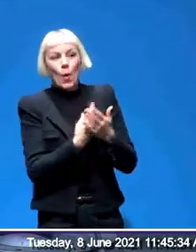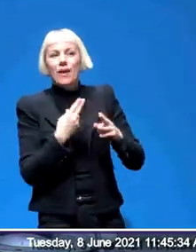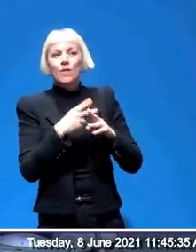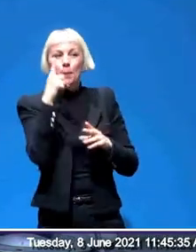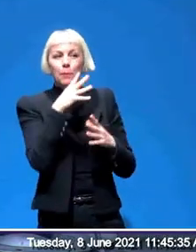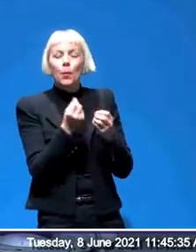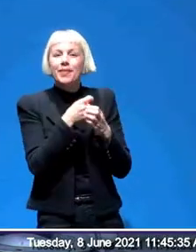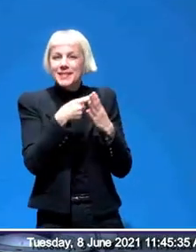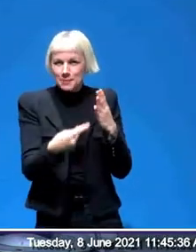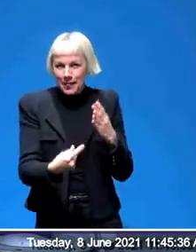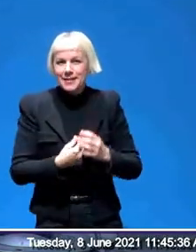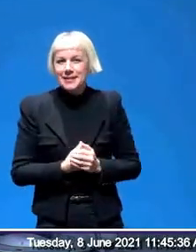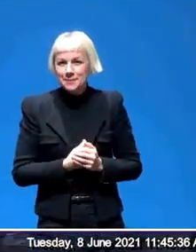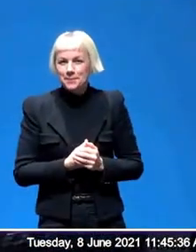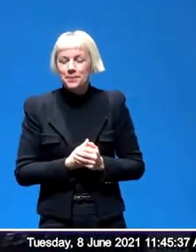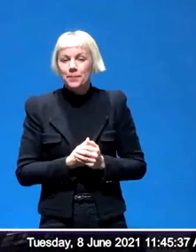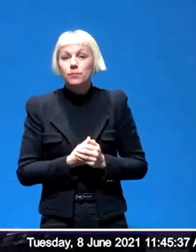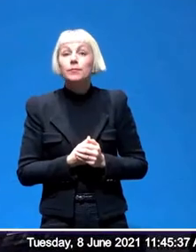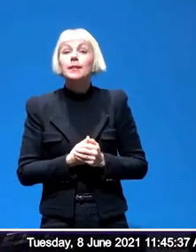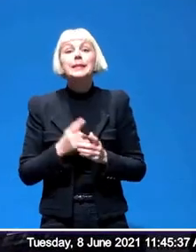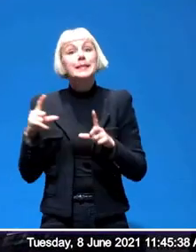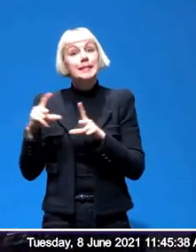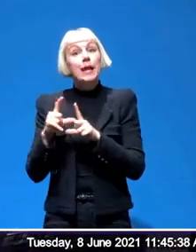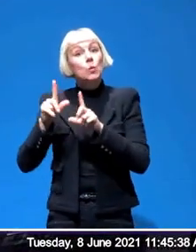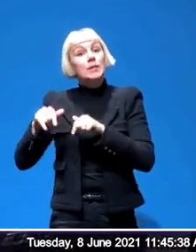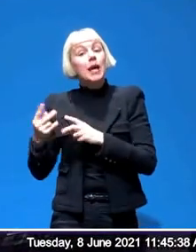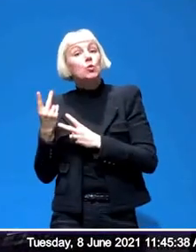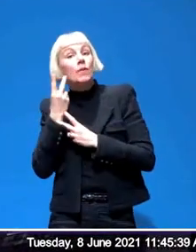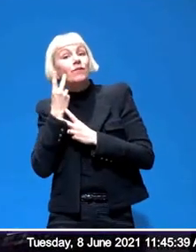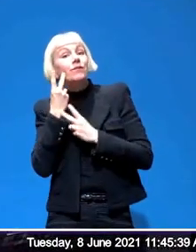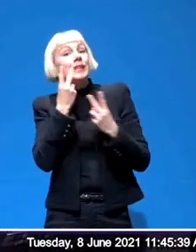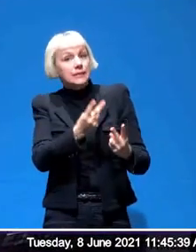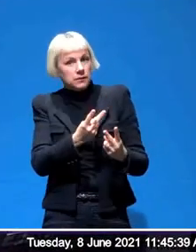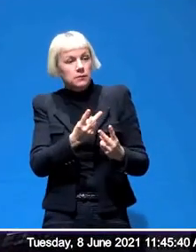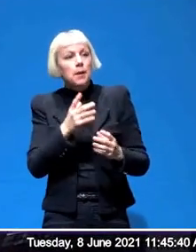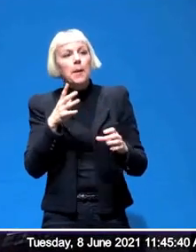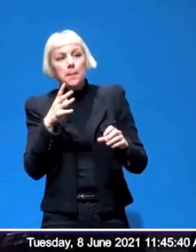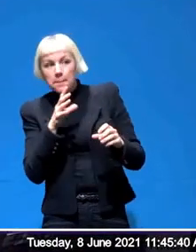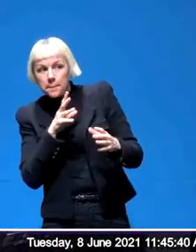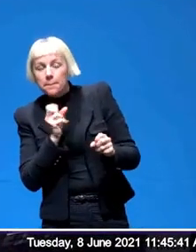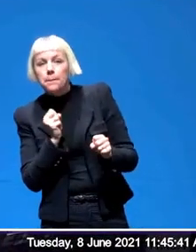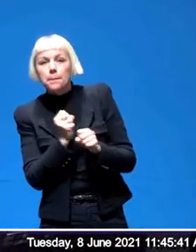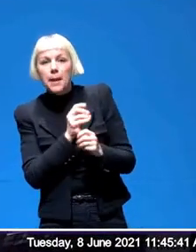Daniel started going there after us bringing him home, we made appointments for him to go there.